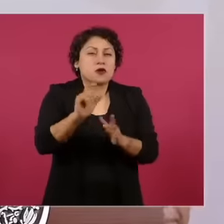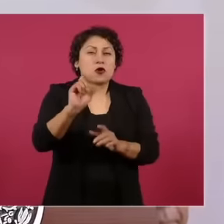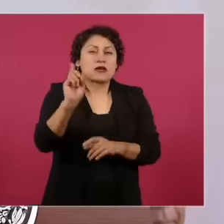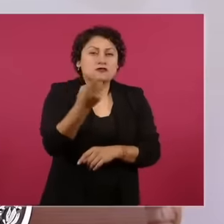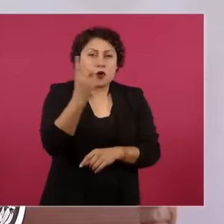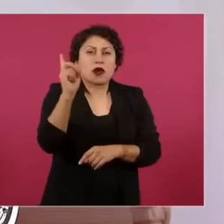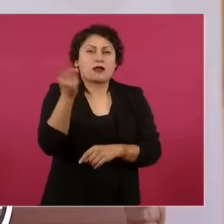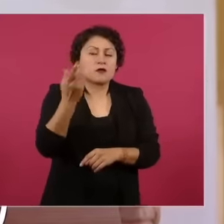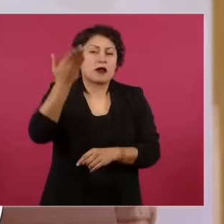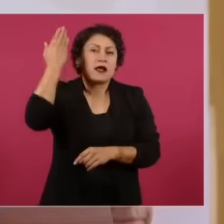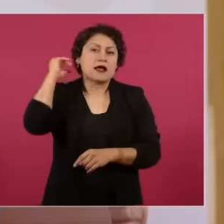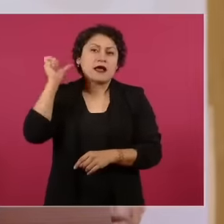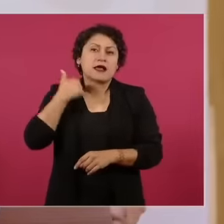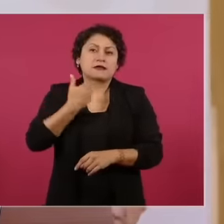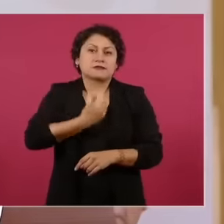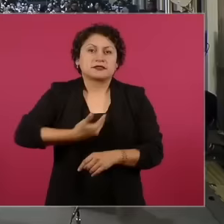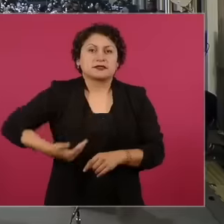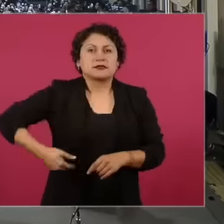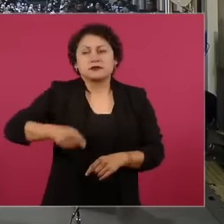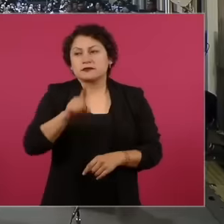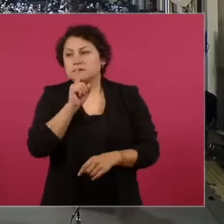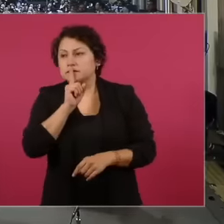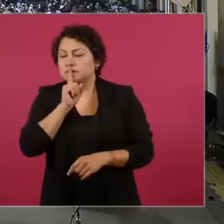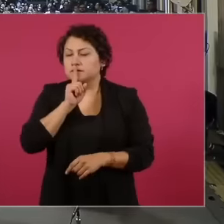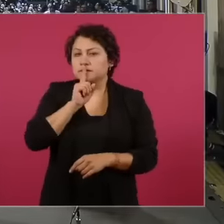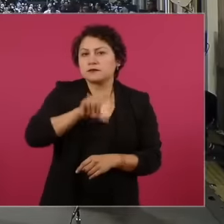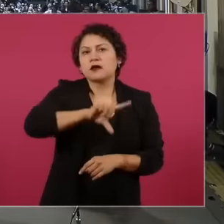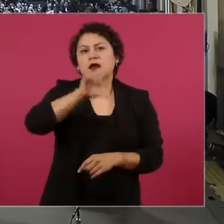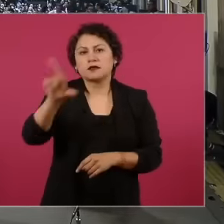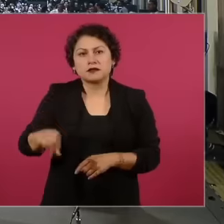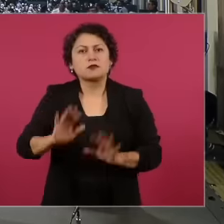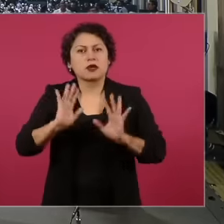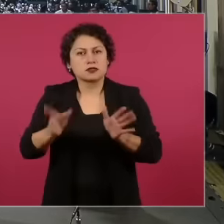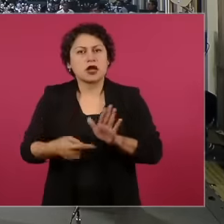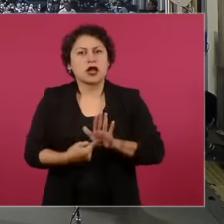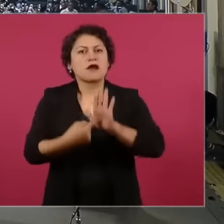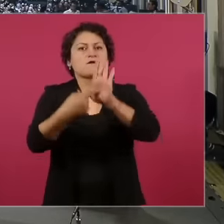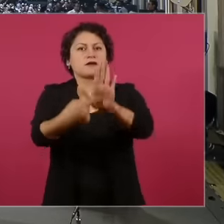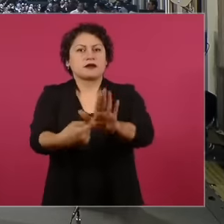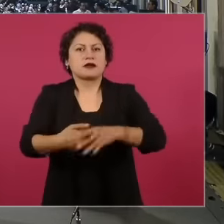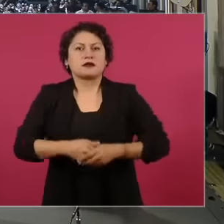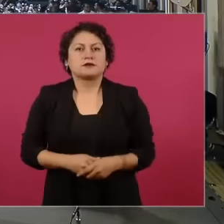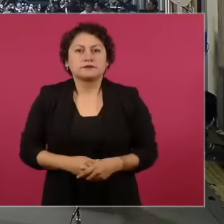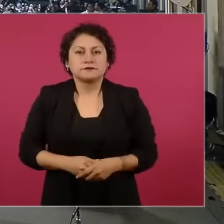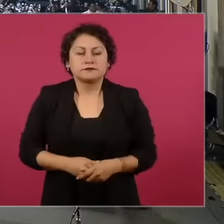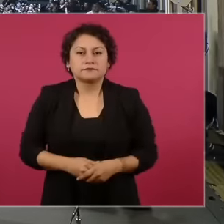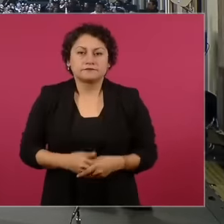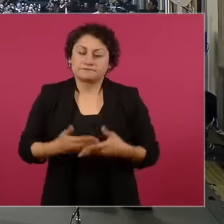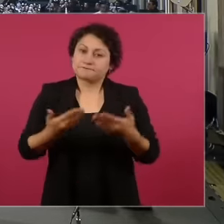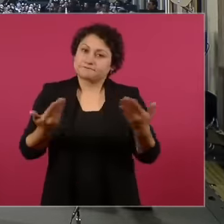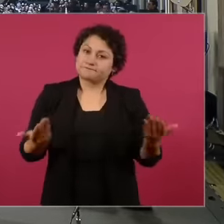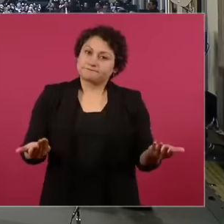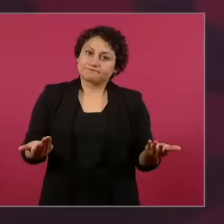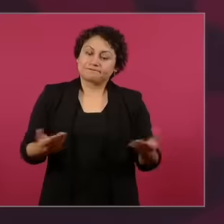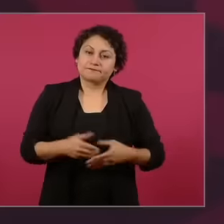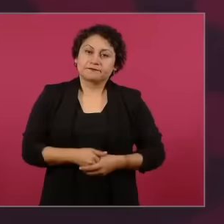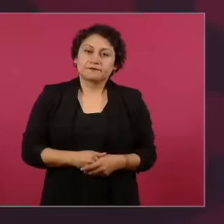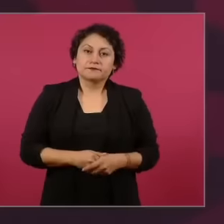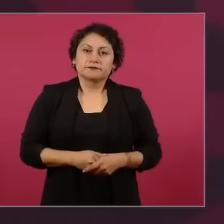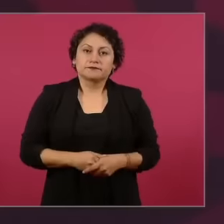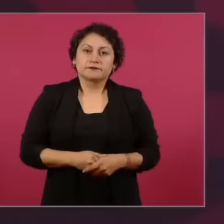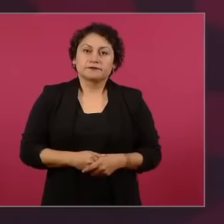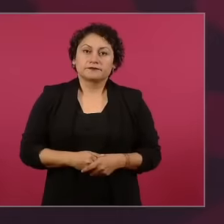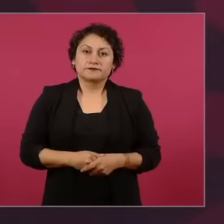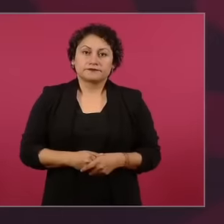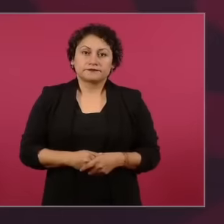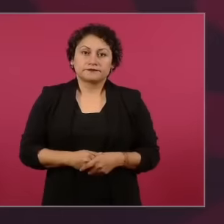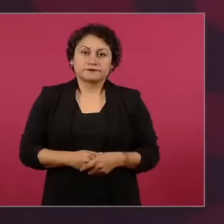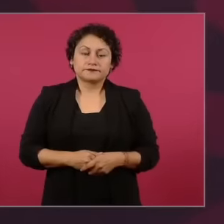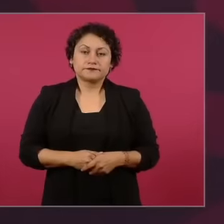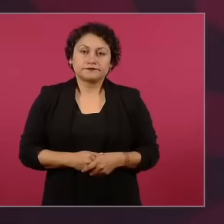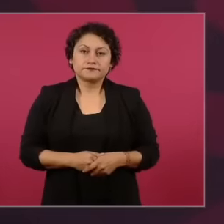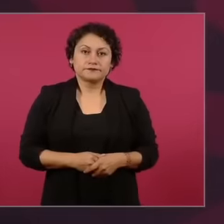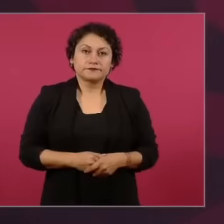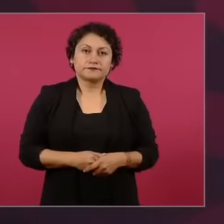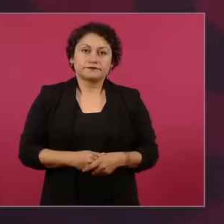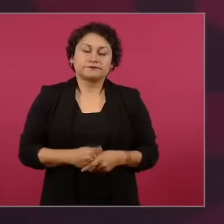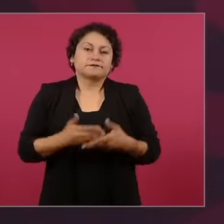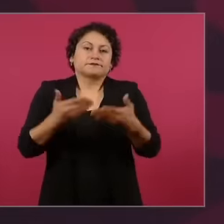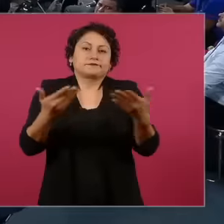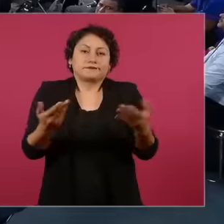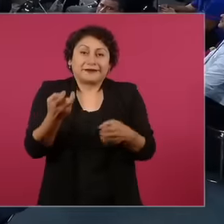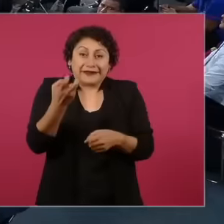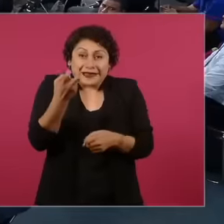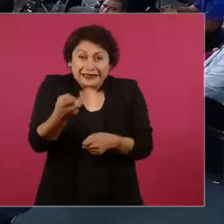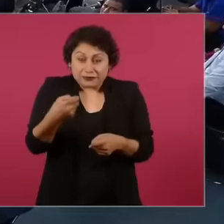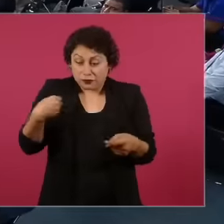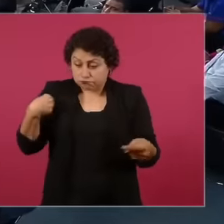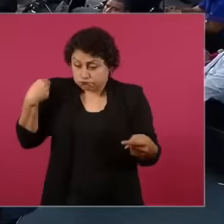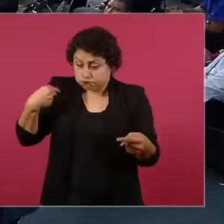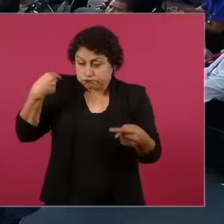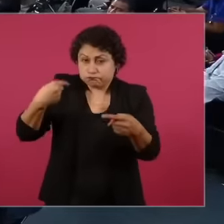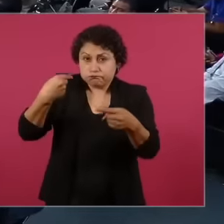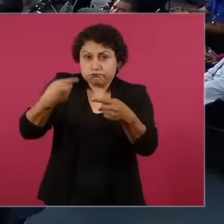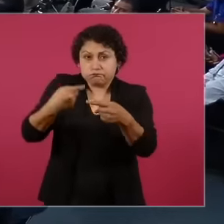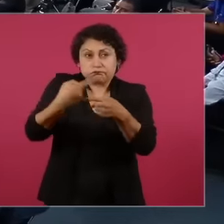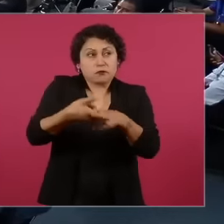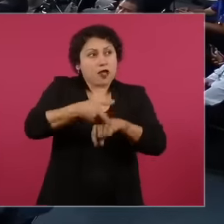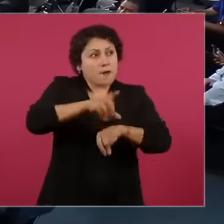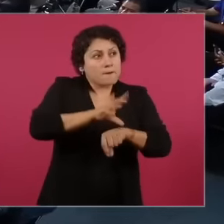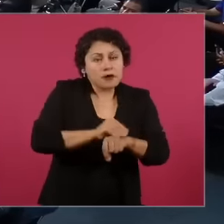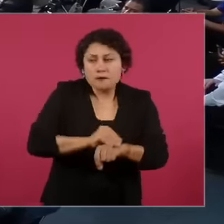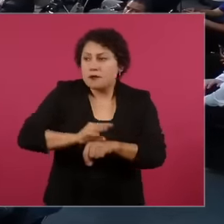made known here in the morning, thanks to these opportunities. It is that many They managed